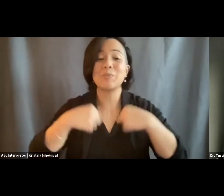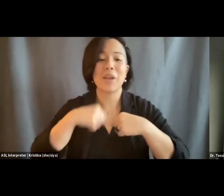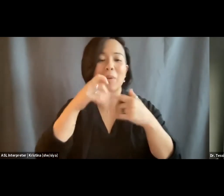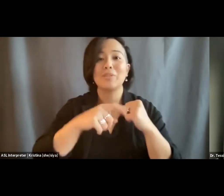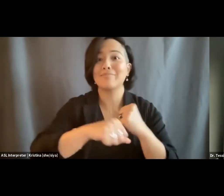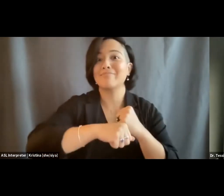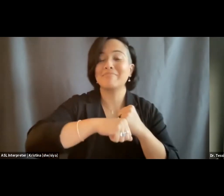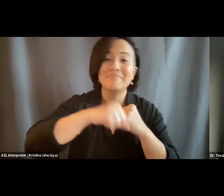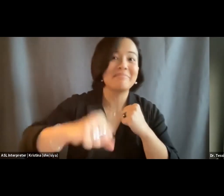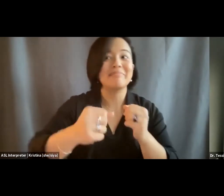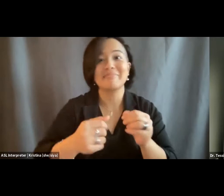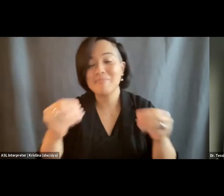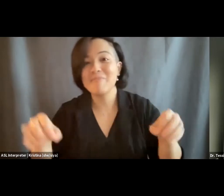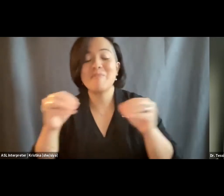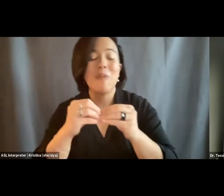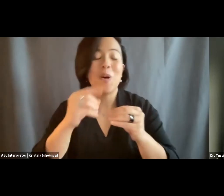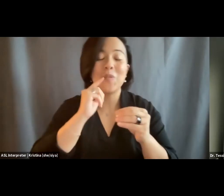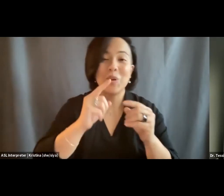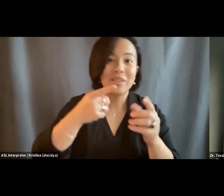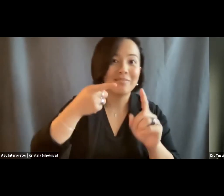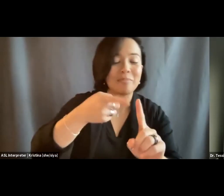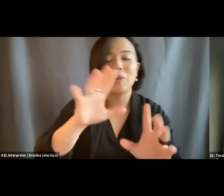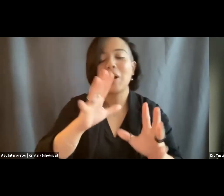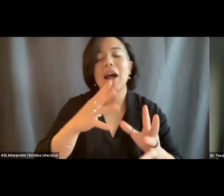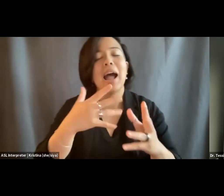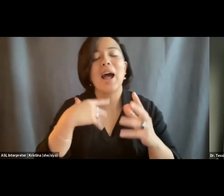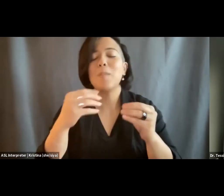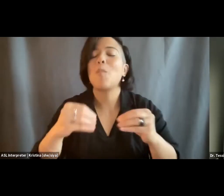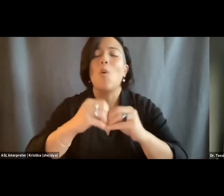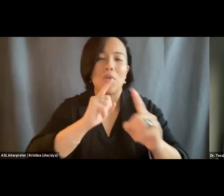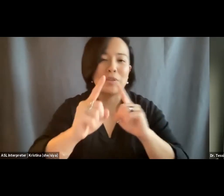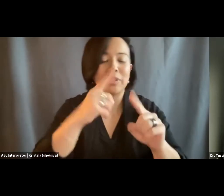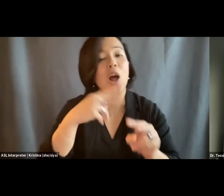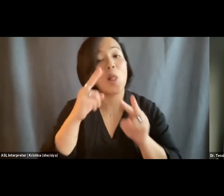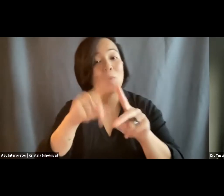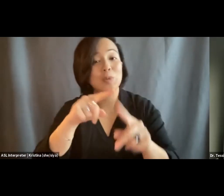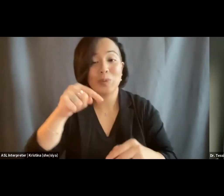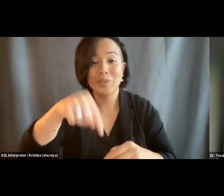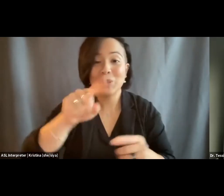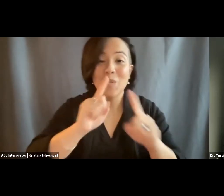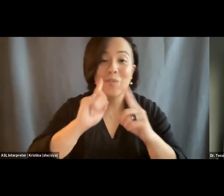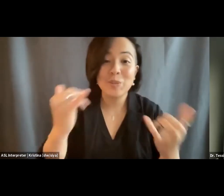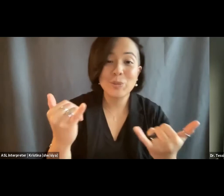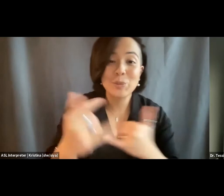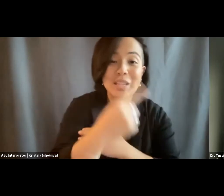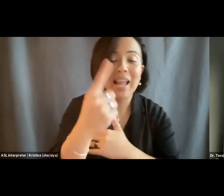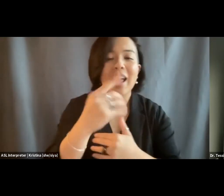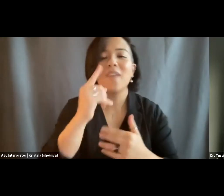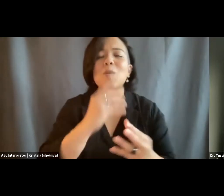there's a lot of important conversation to be had. I look forward to the conversation today and to more opportunities to convene